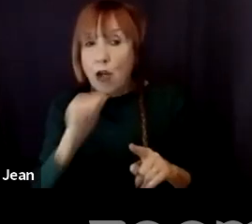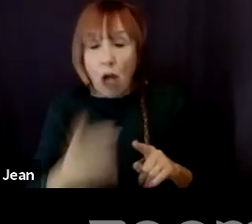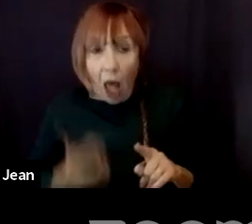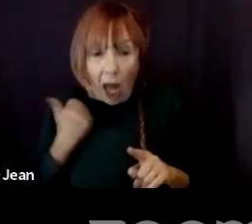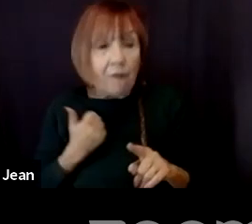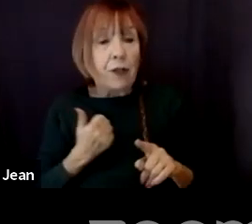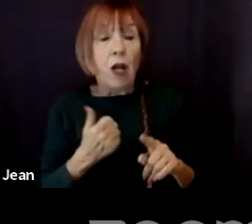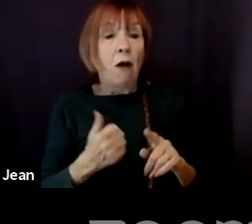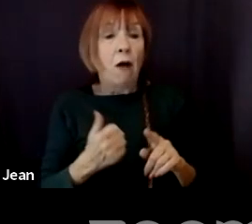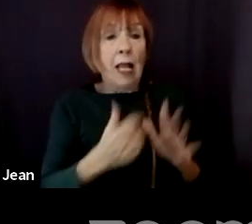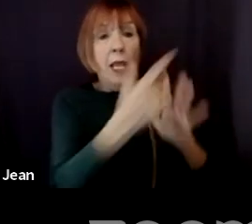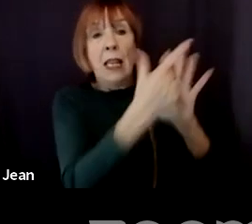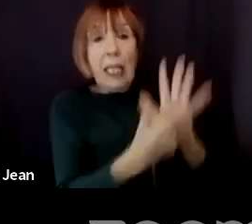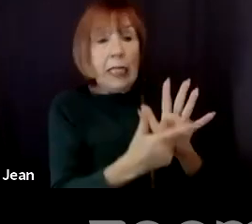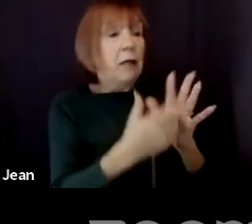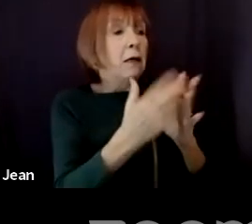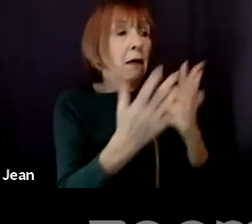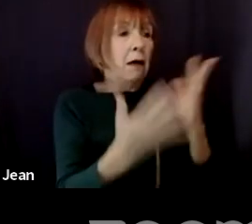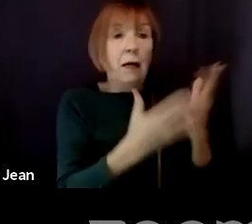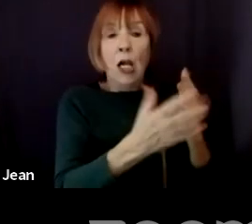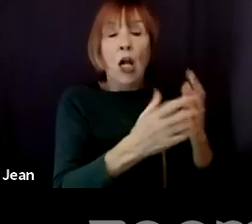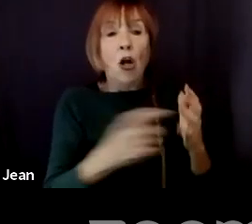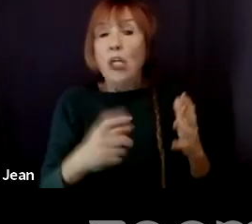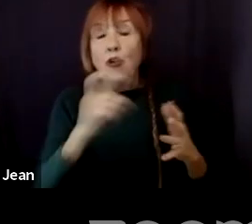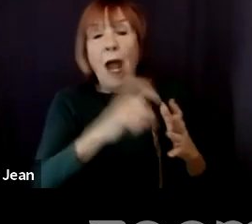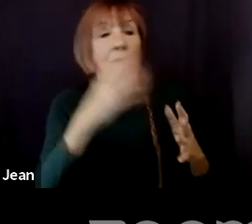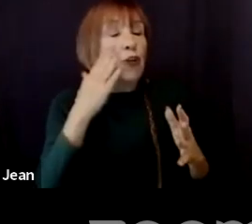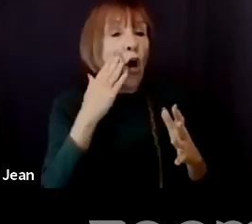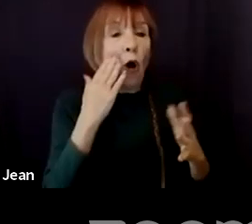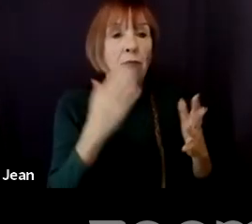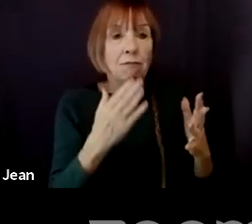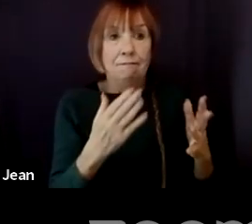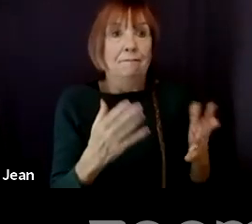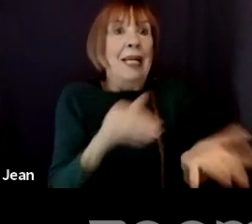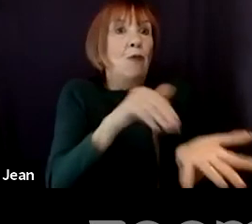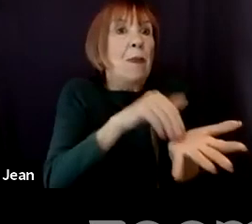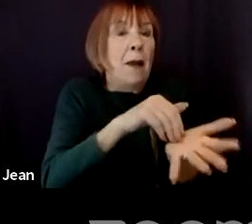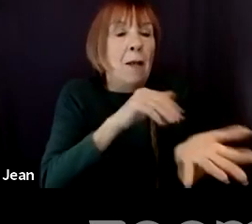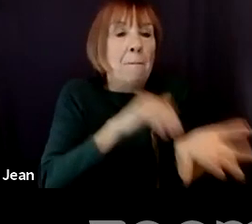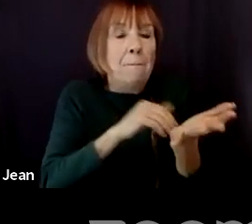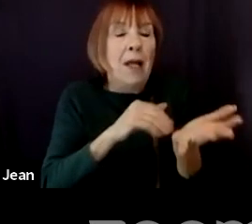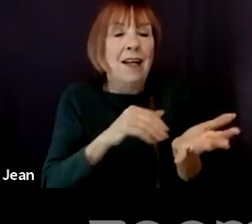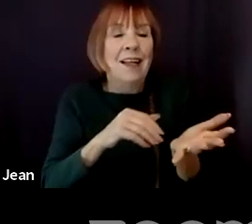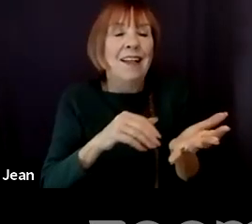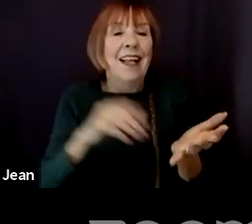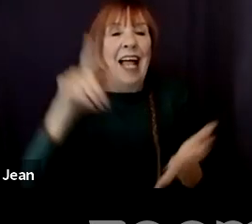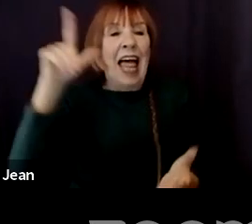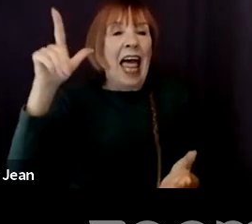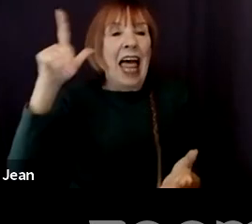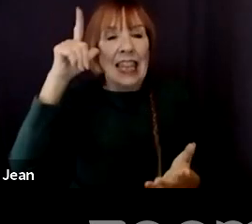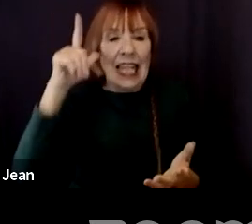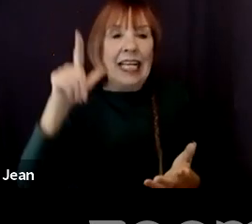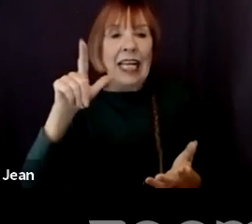are in Lincoln Rhyme, you've got to know all about forensics and stuff like that. So, how are these sorts of things handled